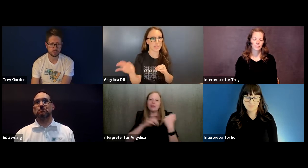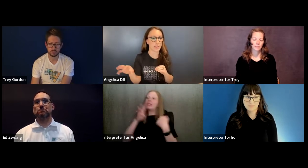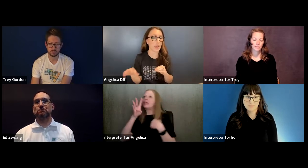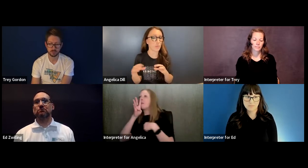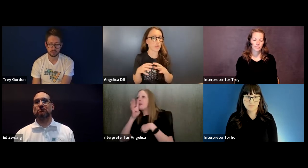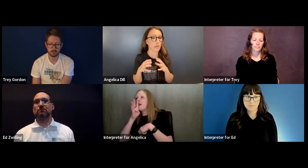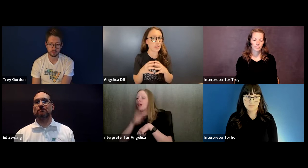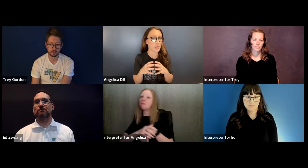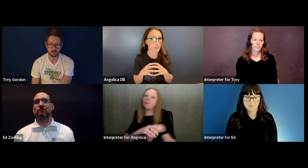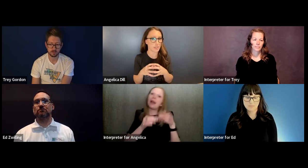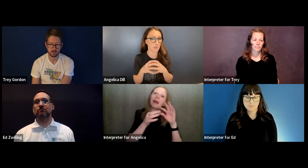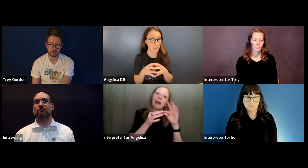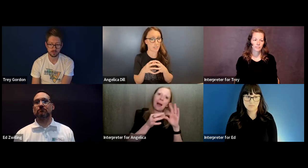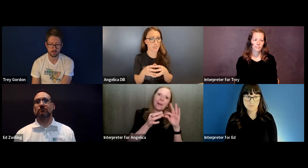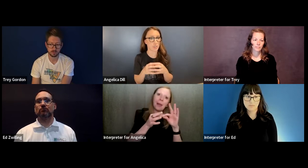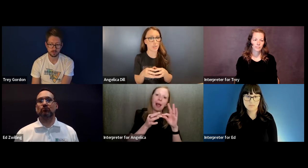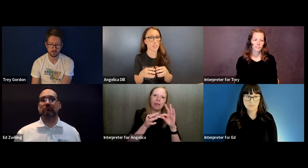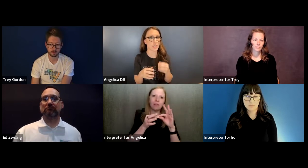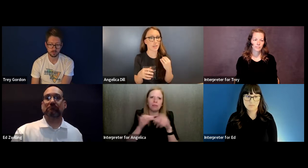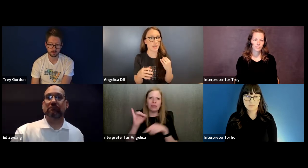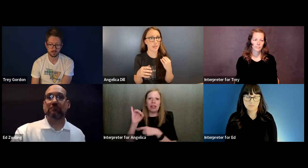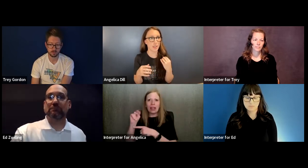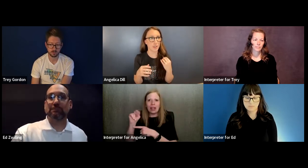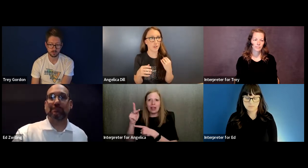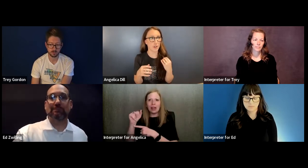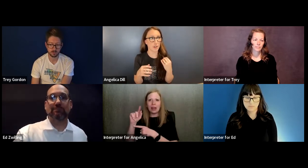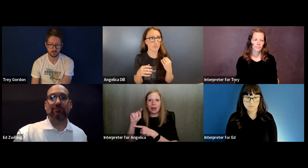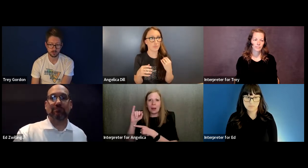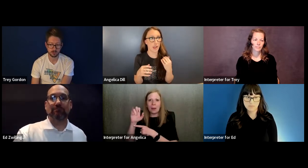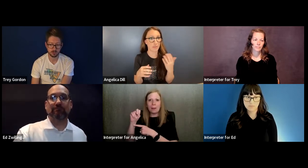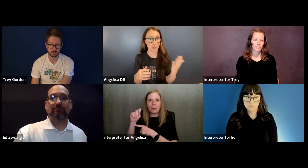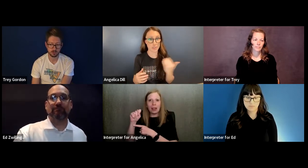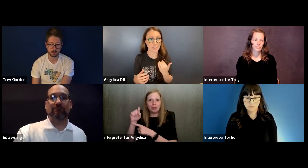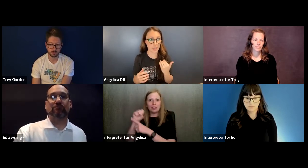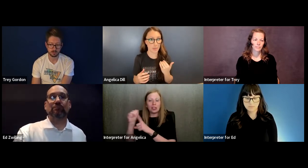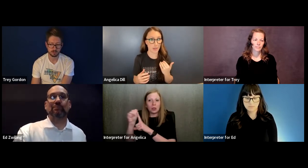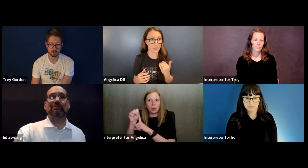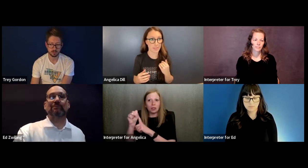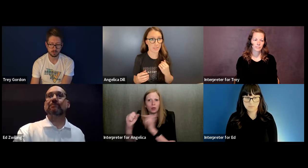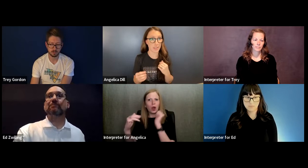and that and when you're in an in-page patient situation you're having nurses come in constantly